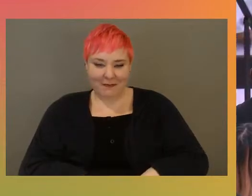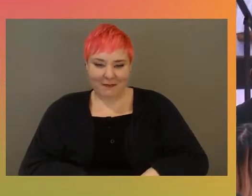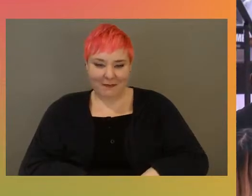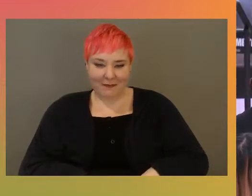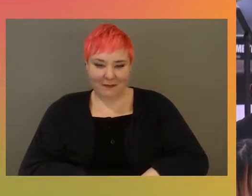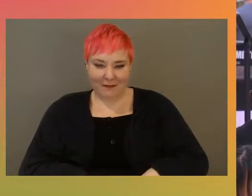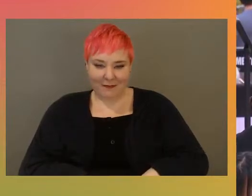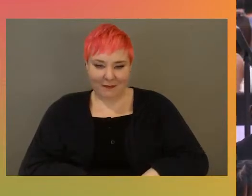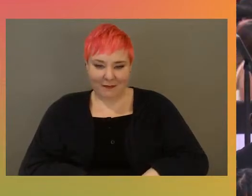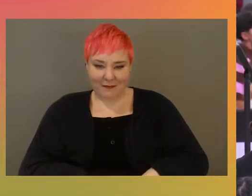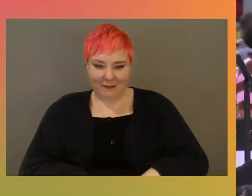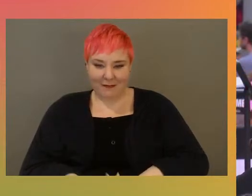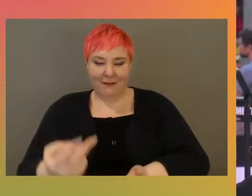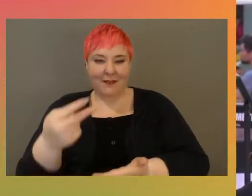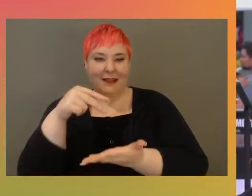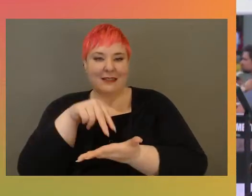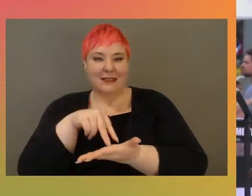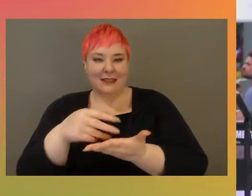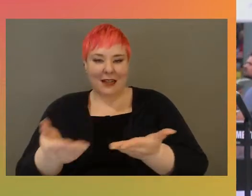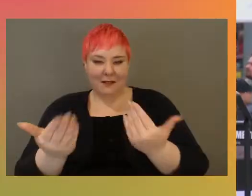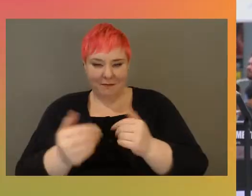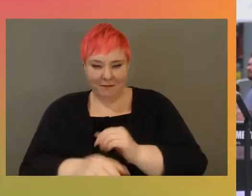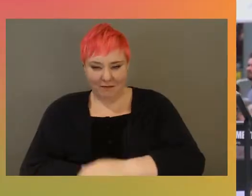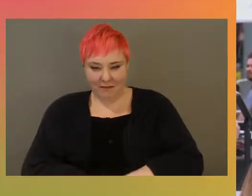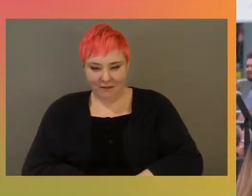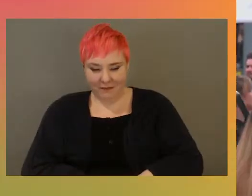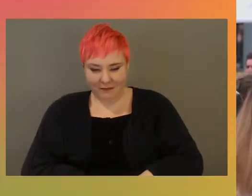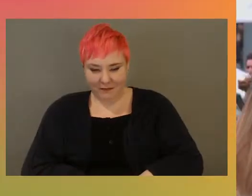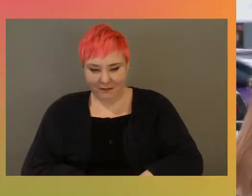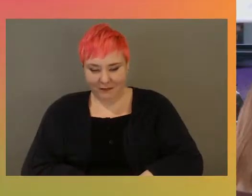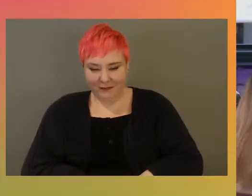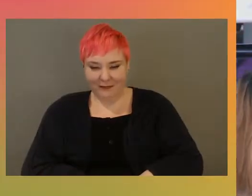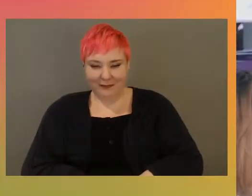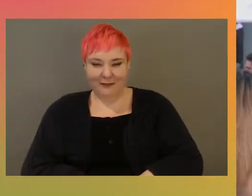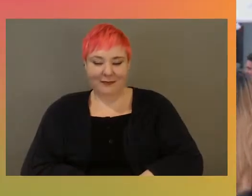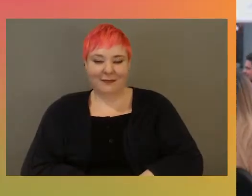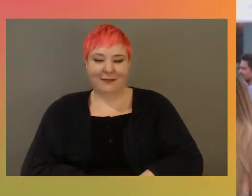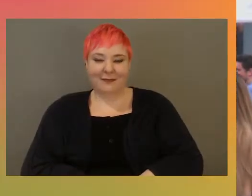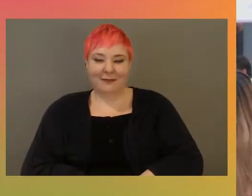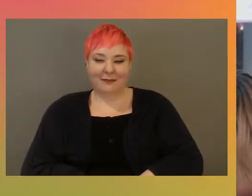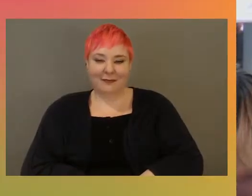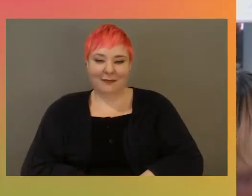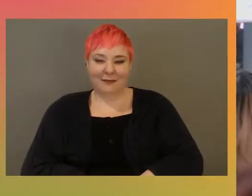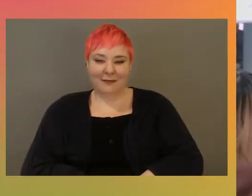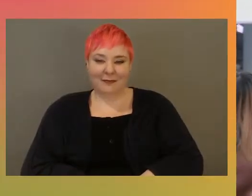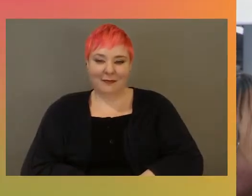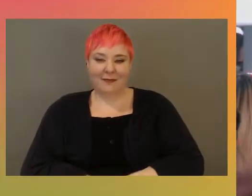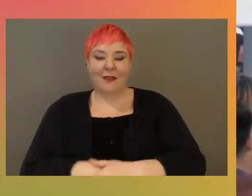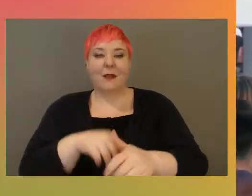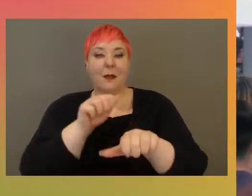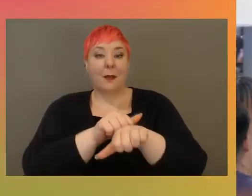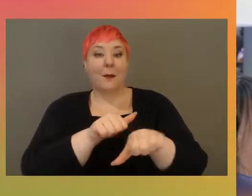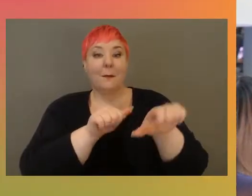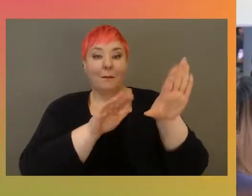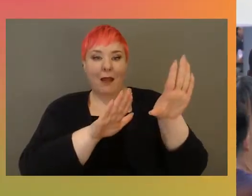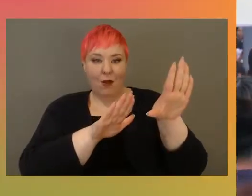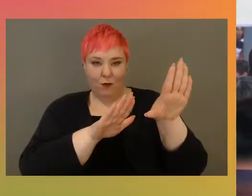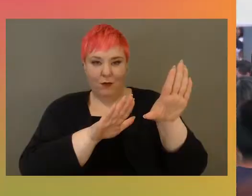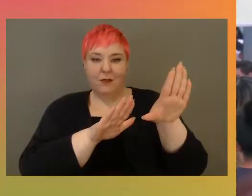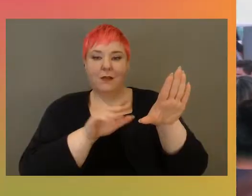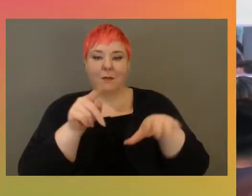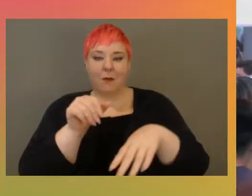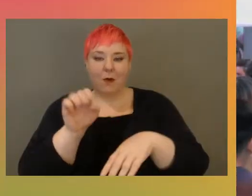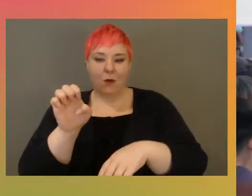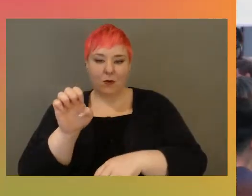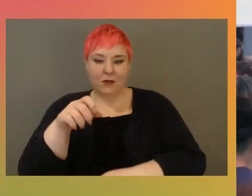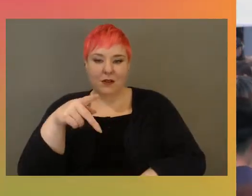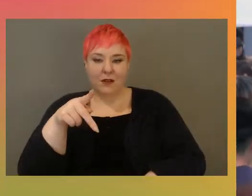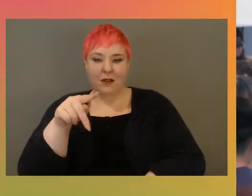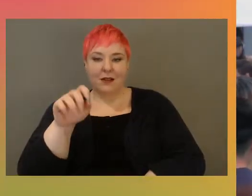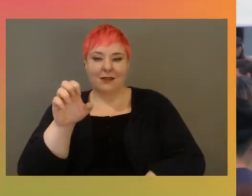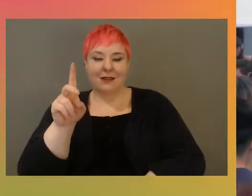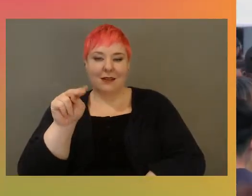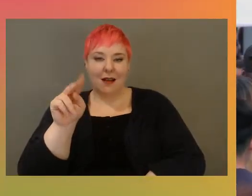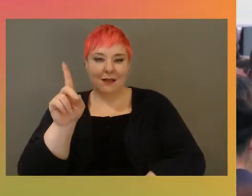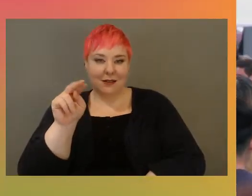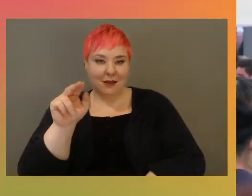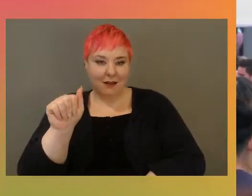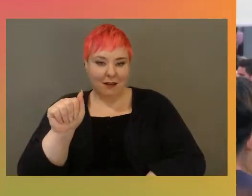AND IT'S BEAUTIFUL.